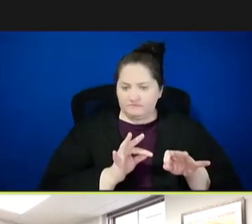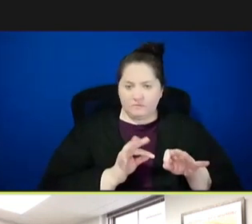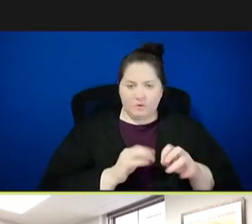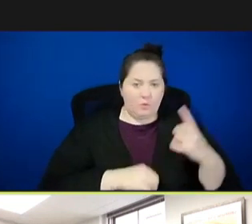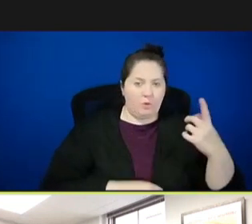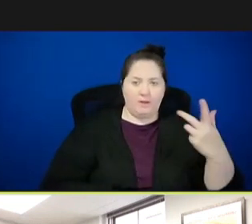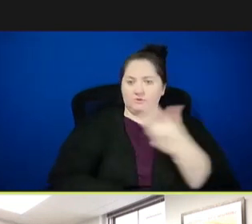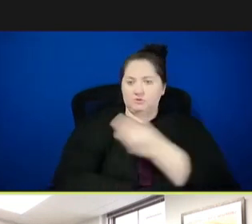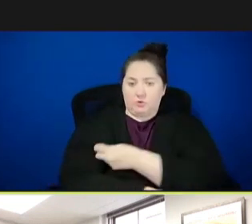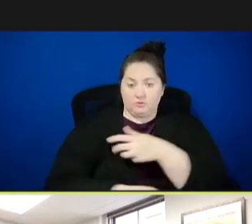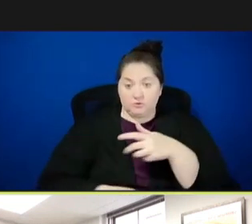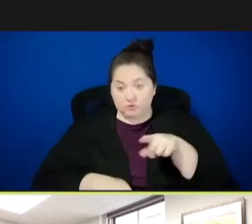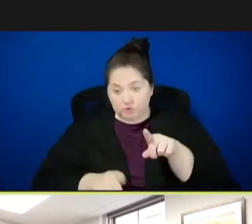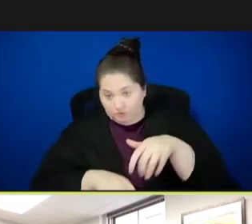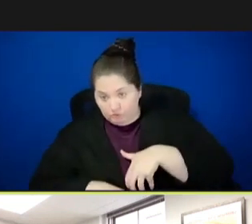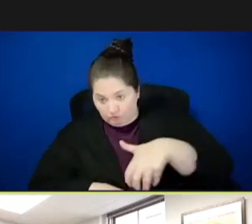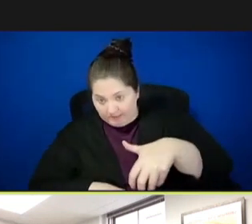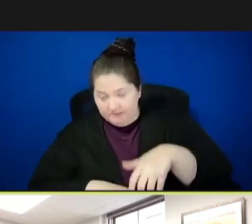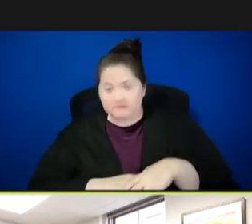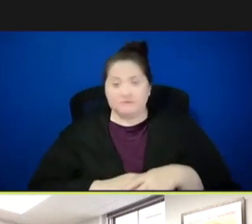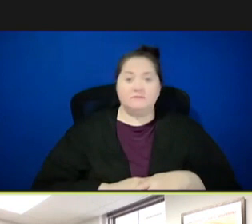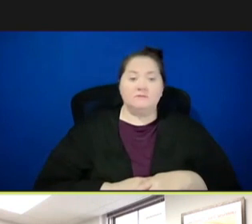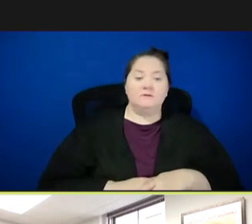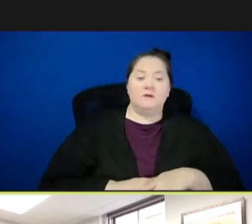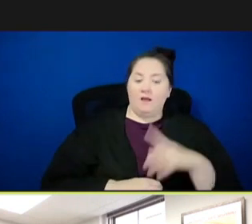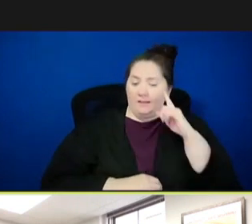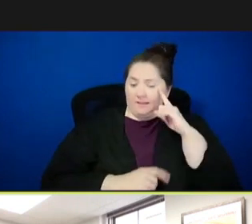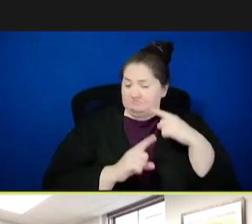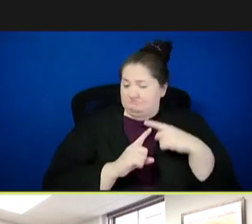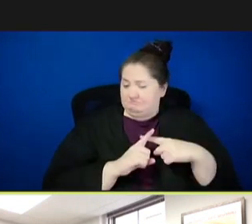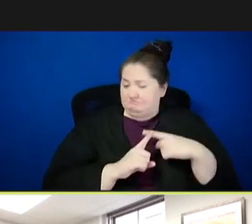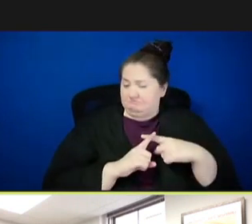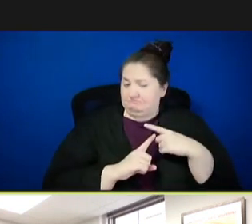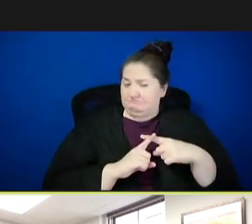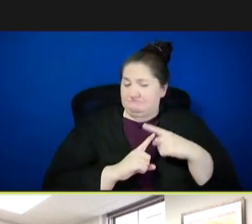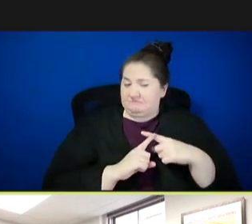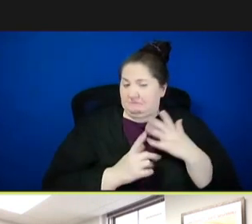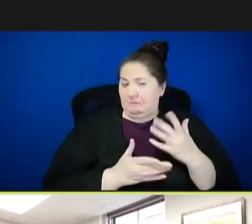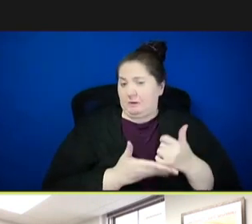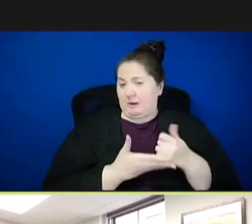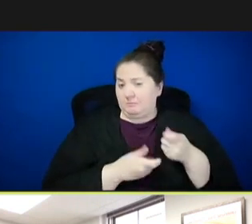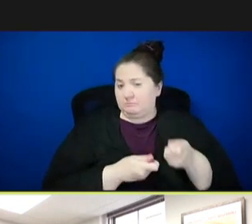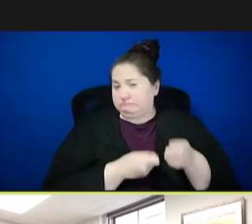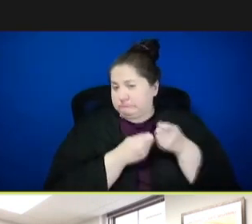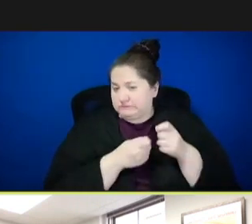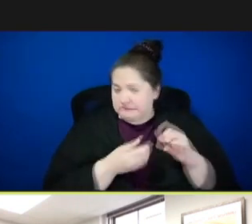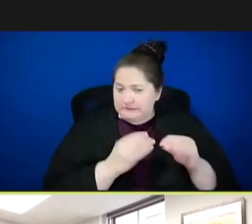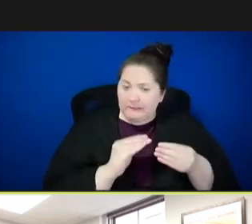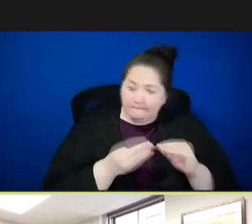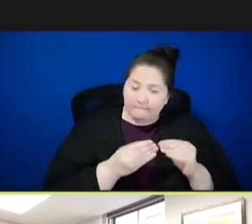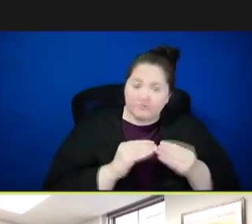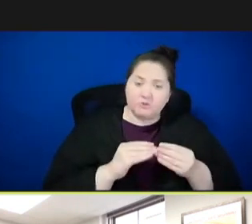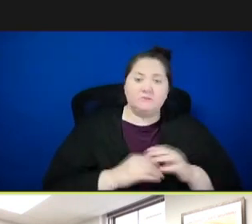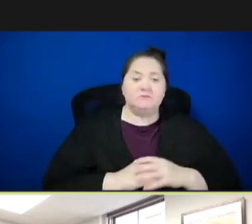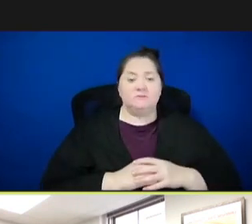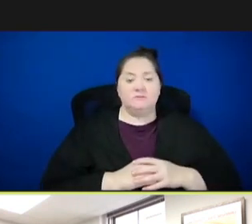you're pregnant, and I was very optimistic at that time that would, that would help us raise the